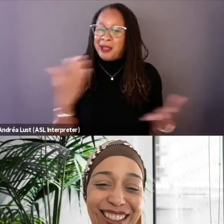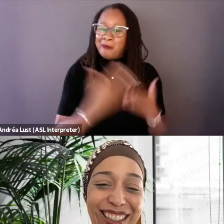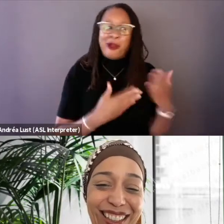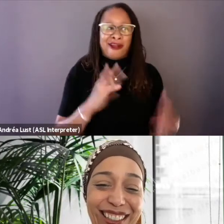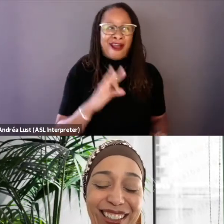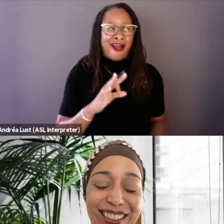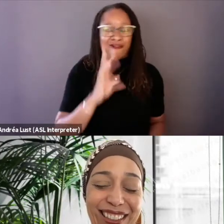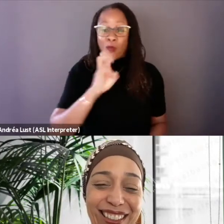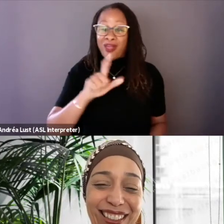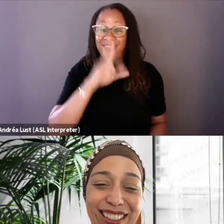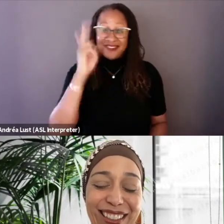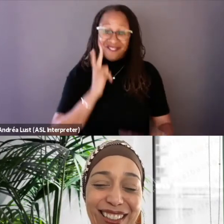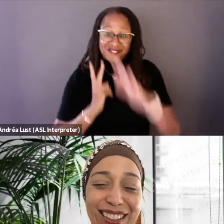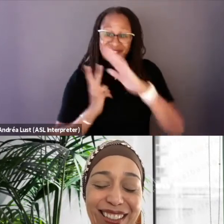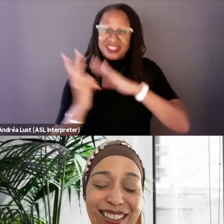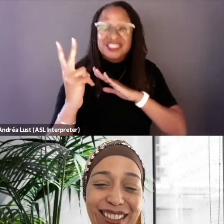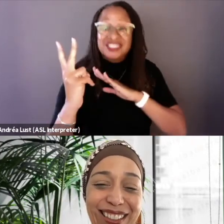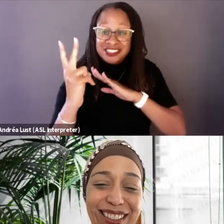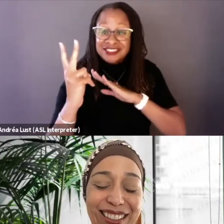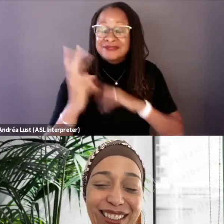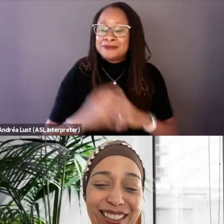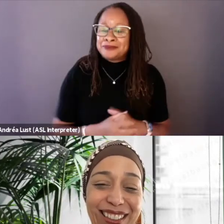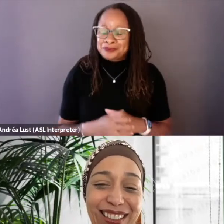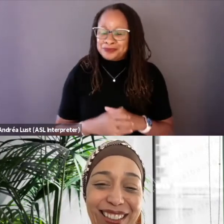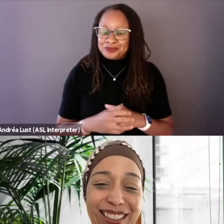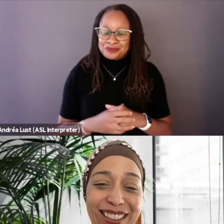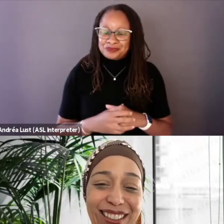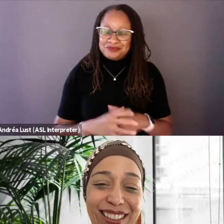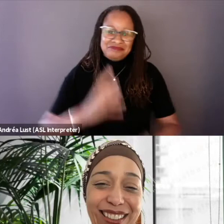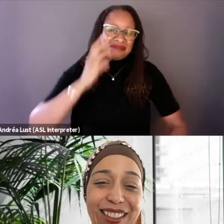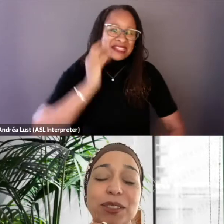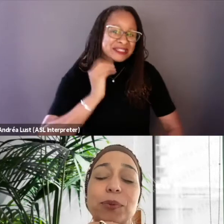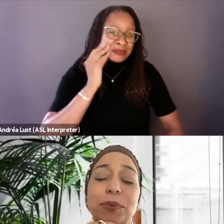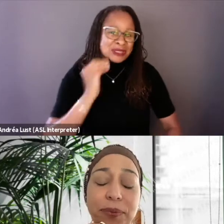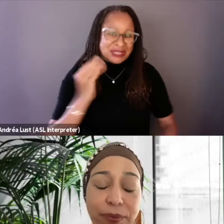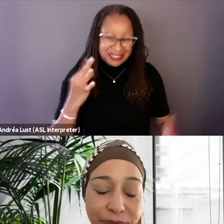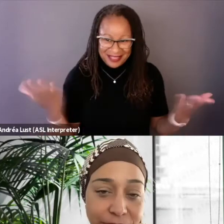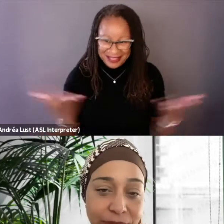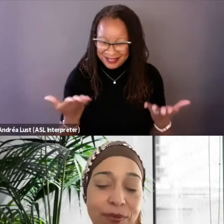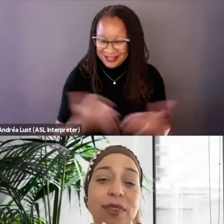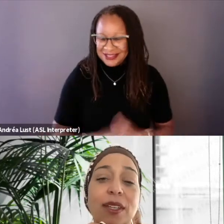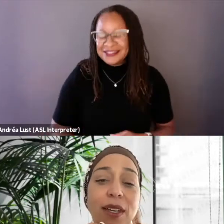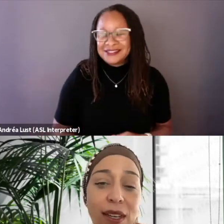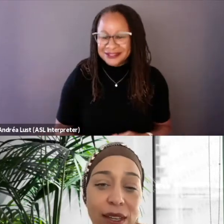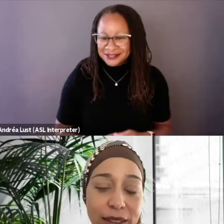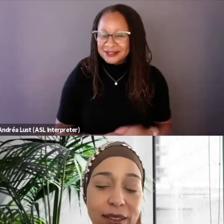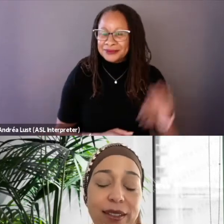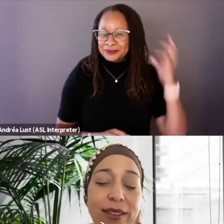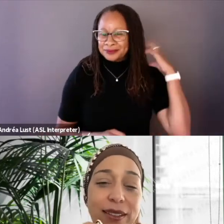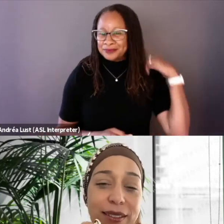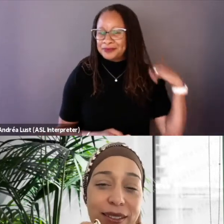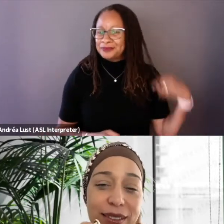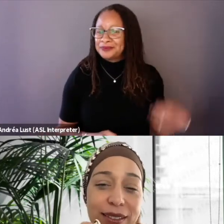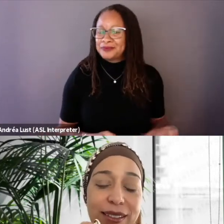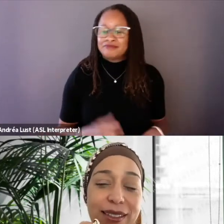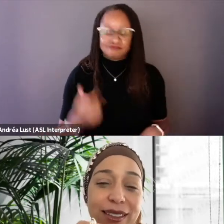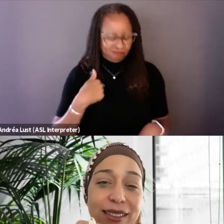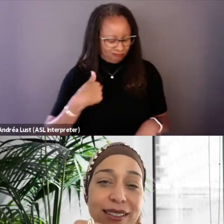is the experience of this, you know. I'm the storyteller in here